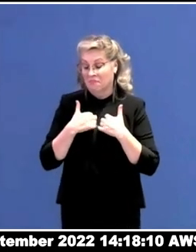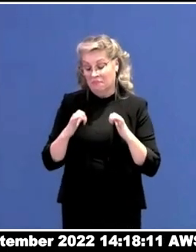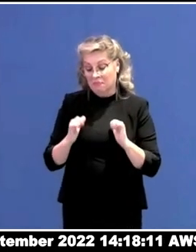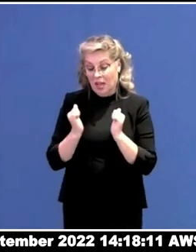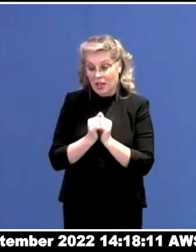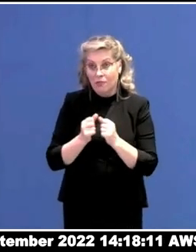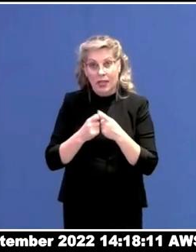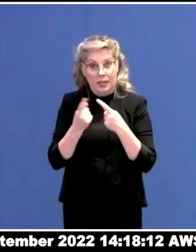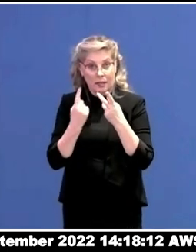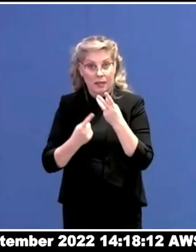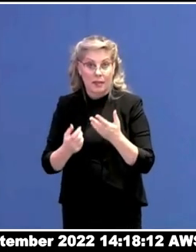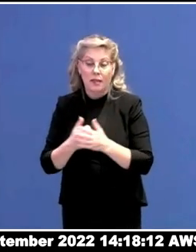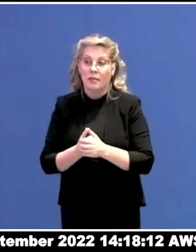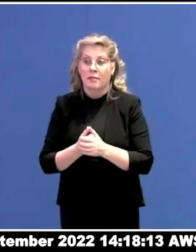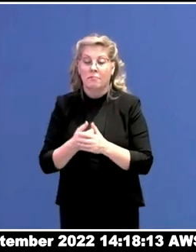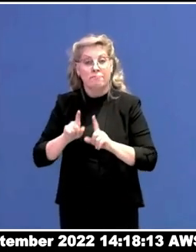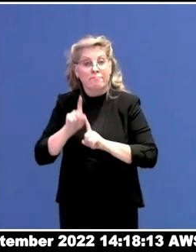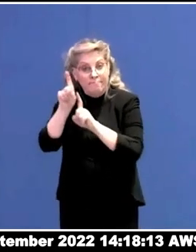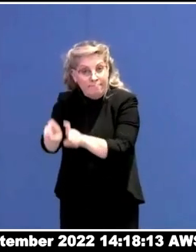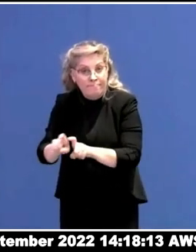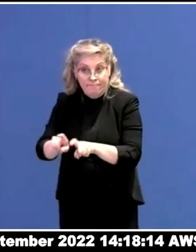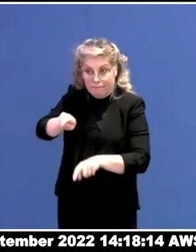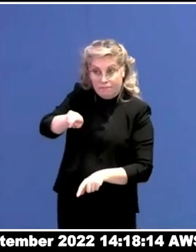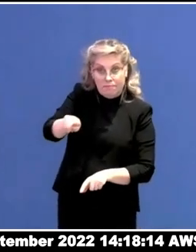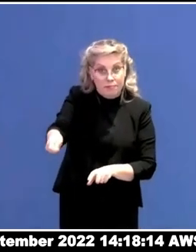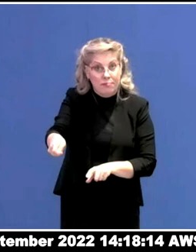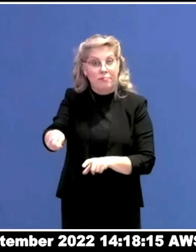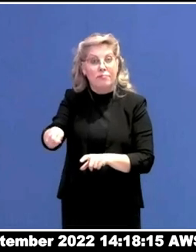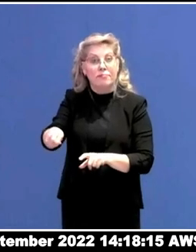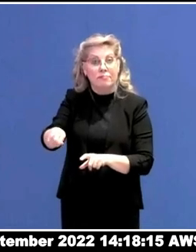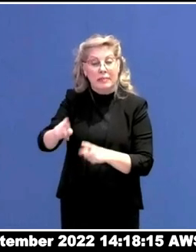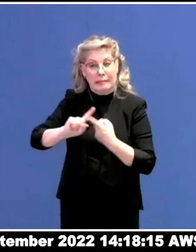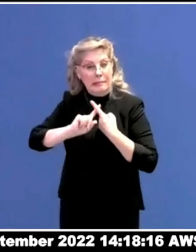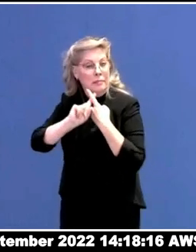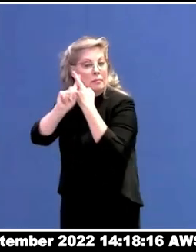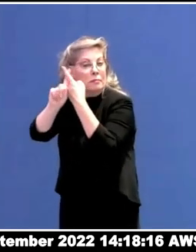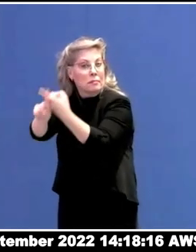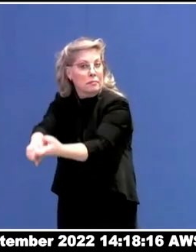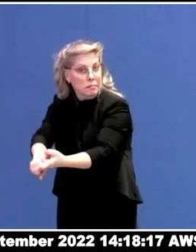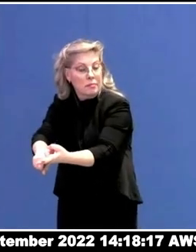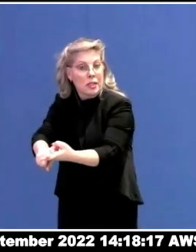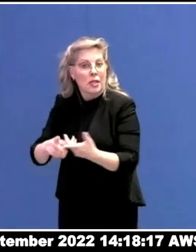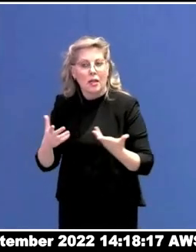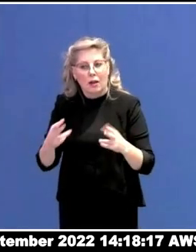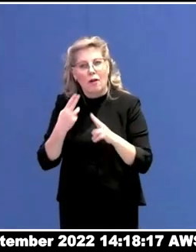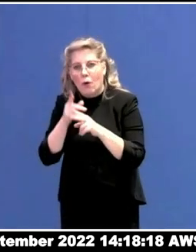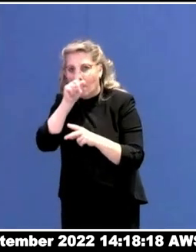Prohibiting solitary confinement for people with disabilities - and it is possible, both in the legislation and policy.